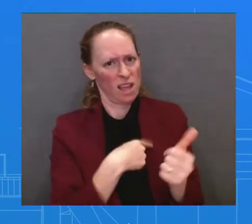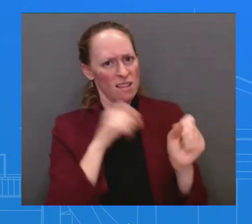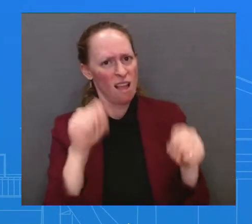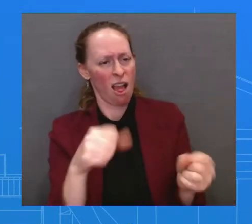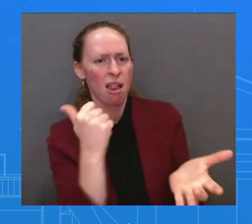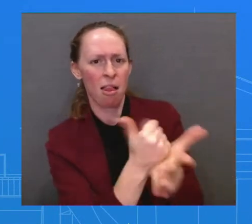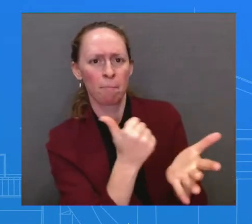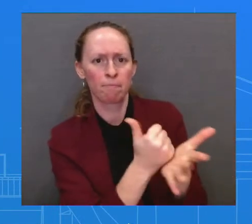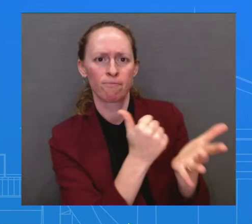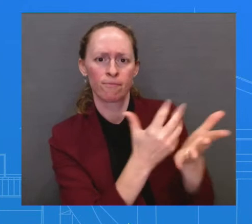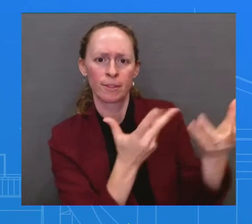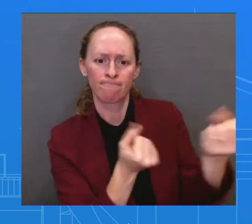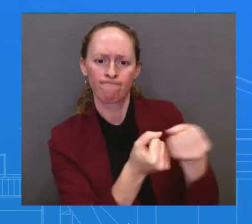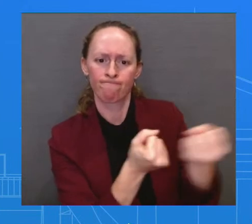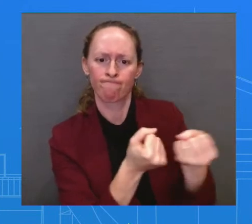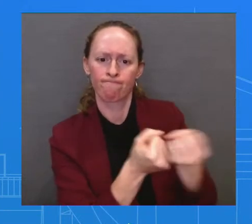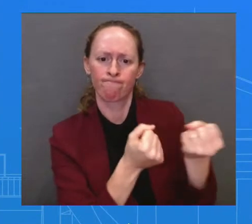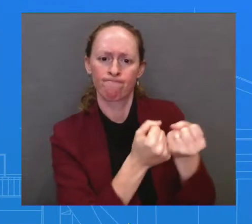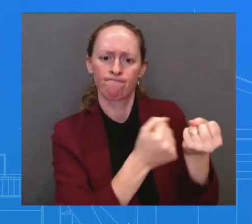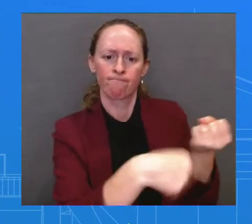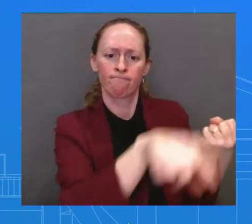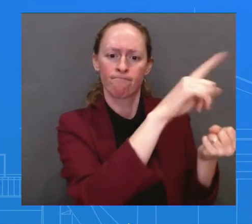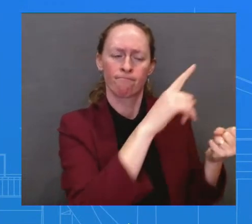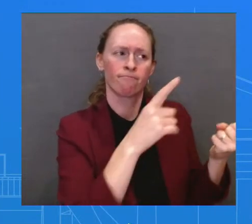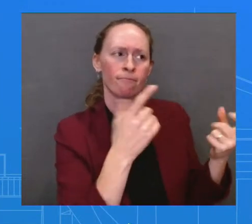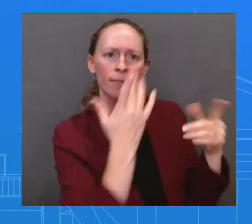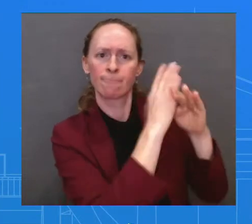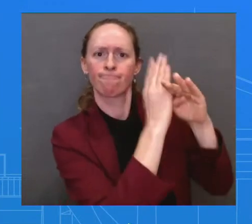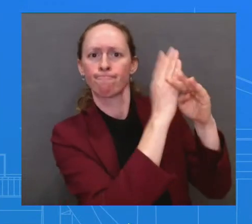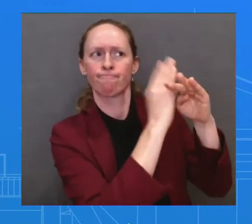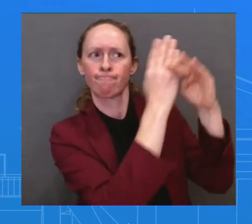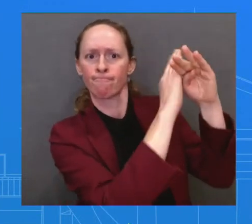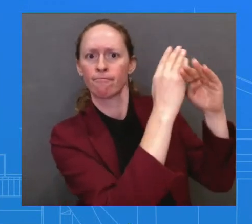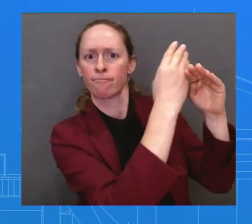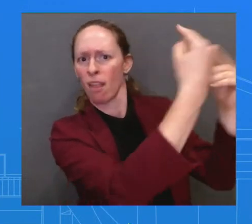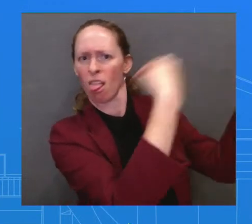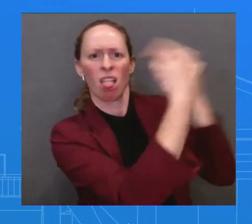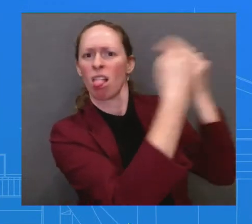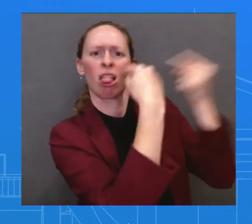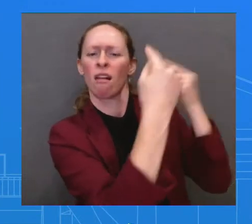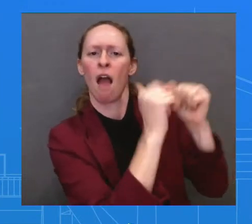As he's weighed all that up, to date, he has determined that he would not provide ATACMS,